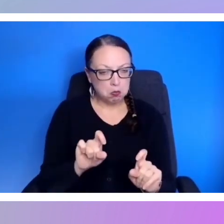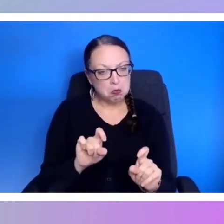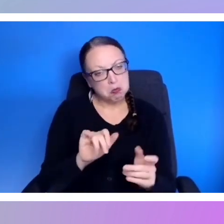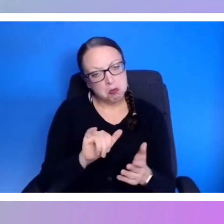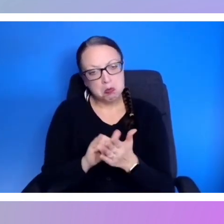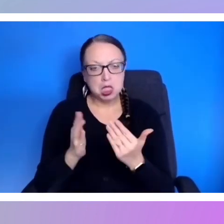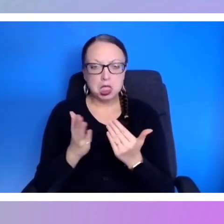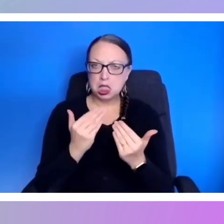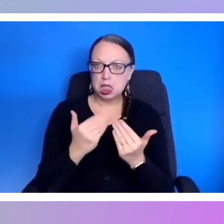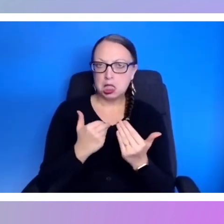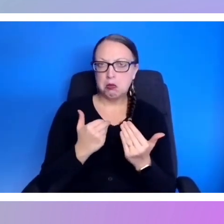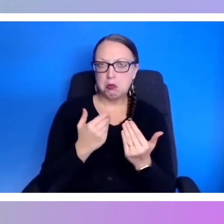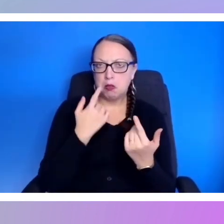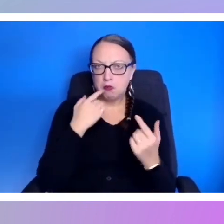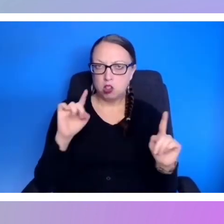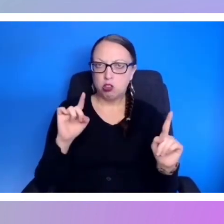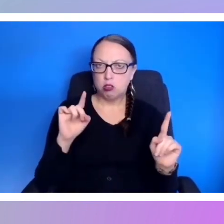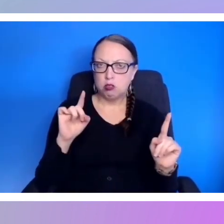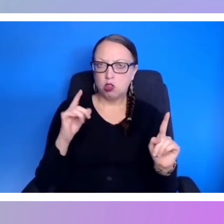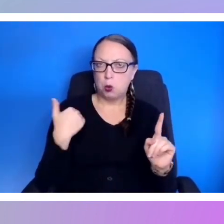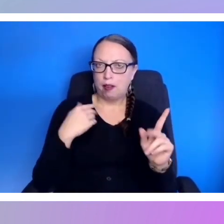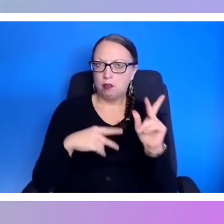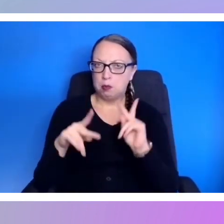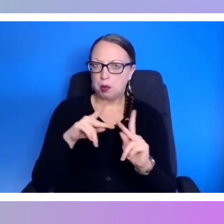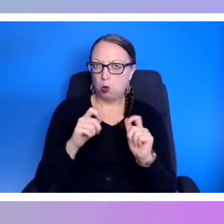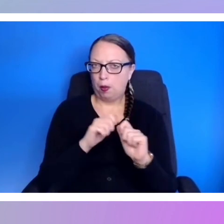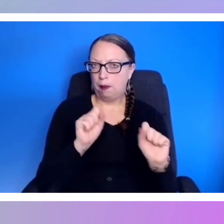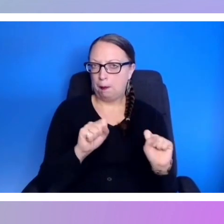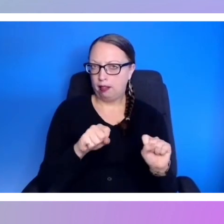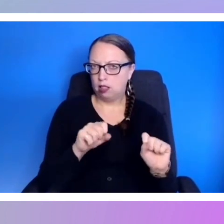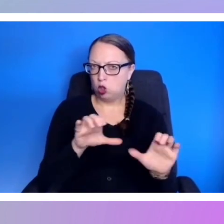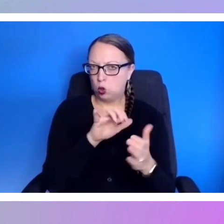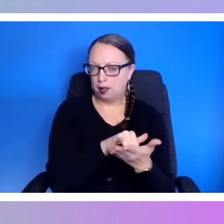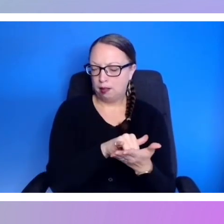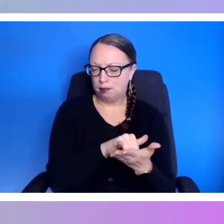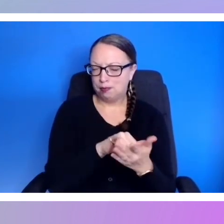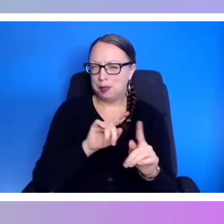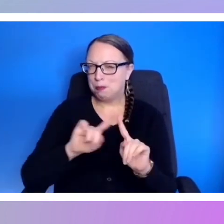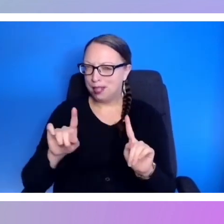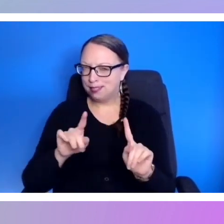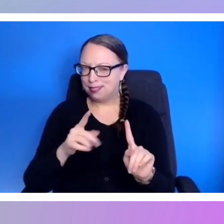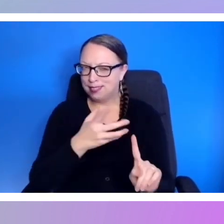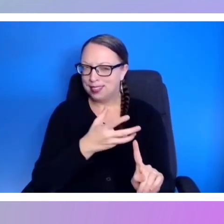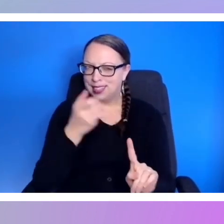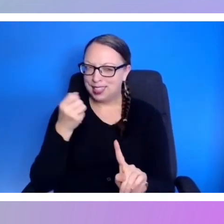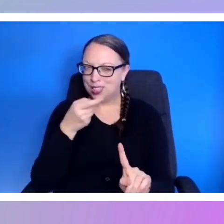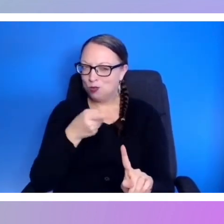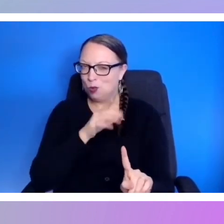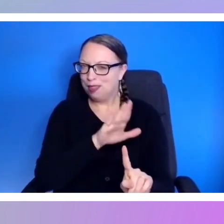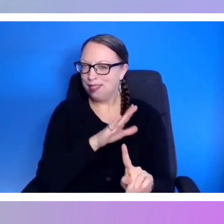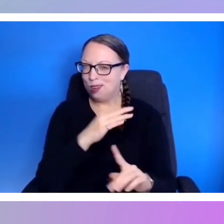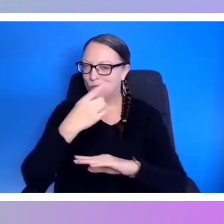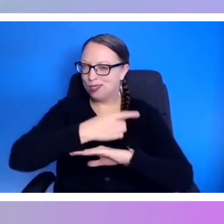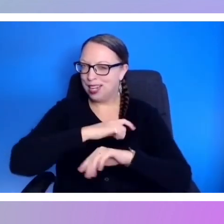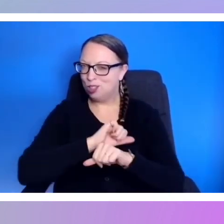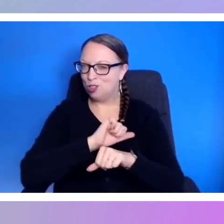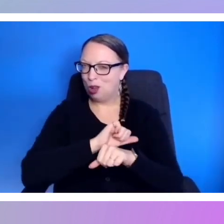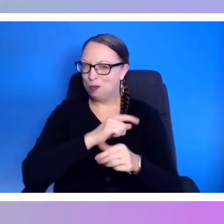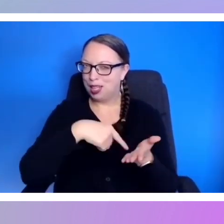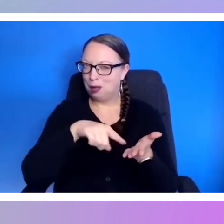because you have people with capability. A couple of things with that one it takes them away from their day job that they're paid to do, so you've gotta make sure